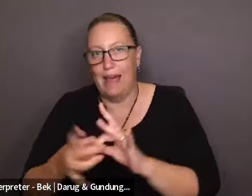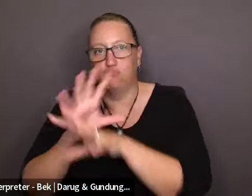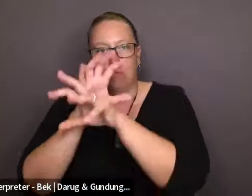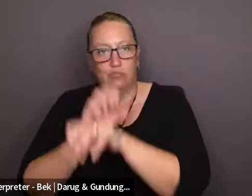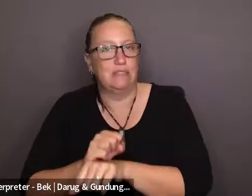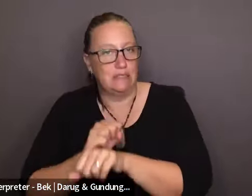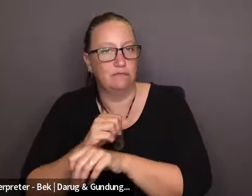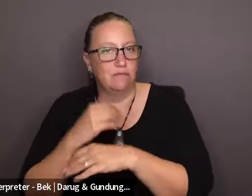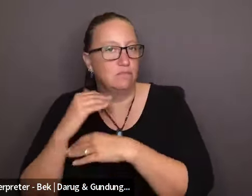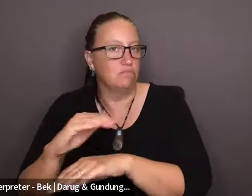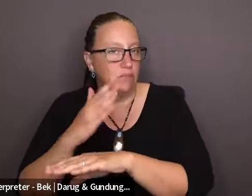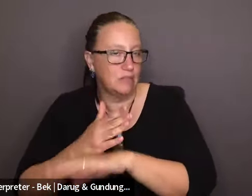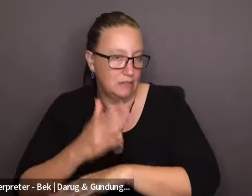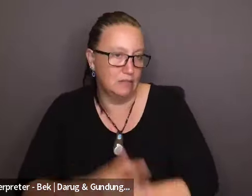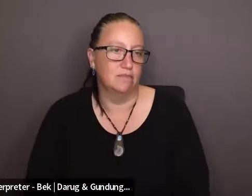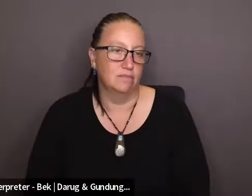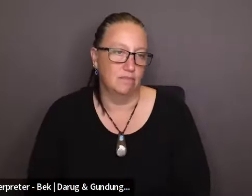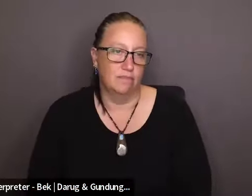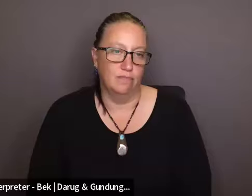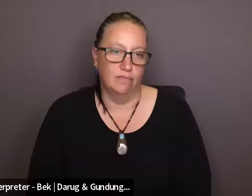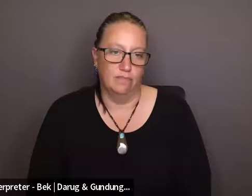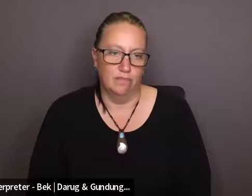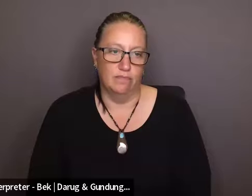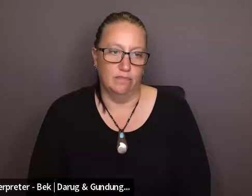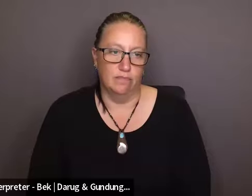relevance of the topic to restrictive practices.